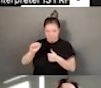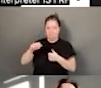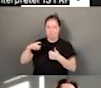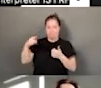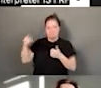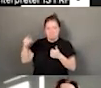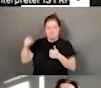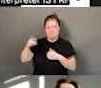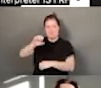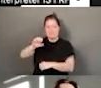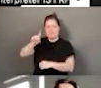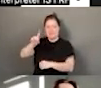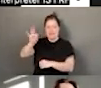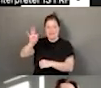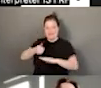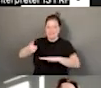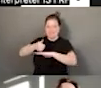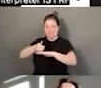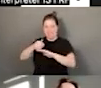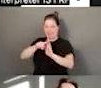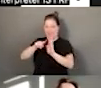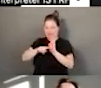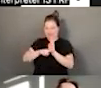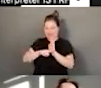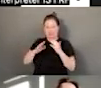And Alejandro is always with us on these updates to make sure that we know